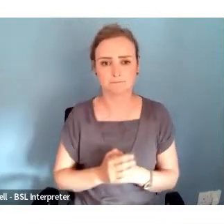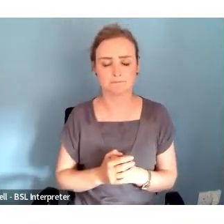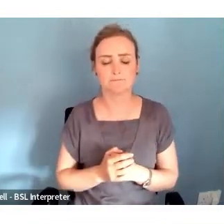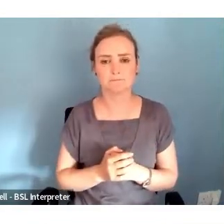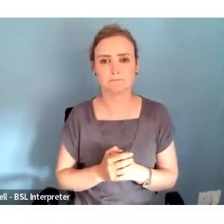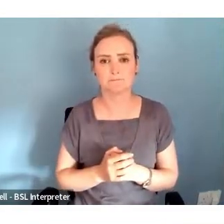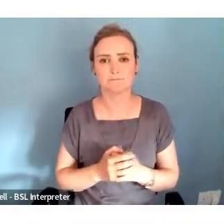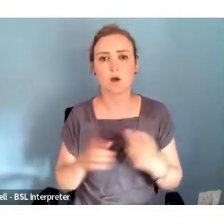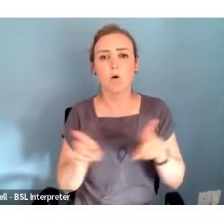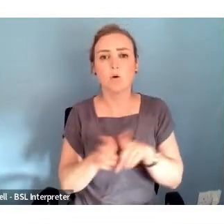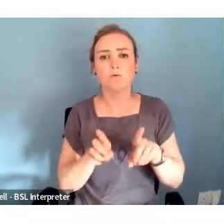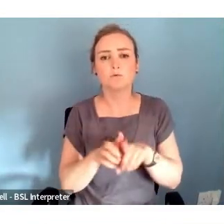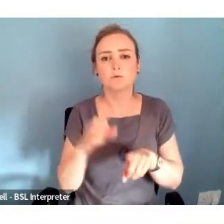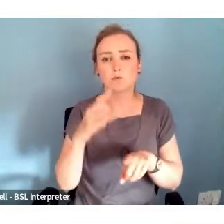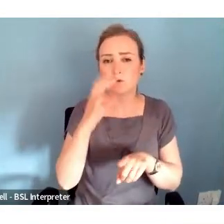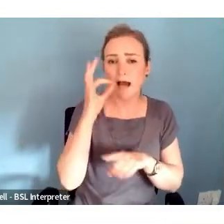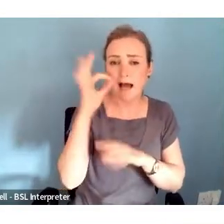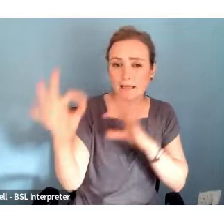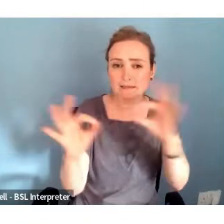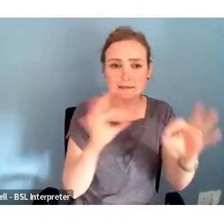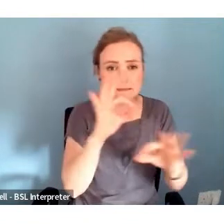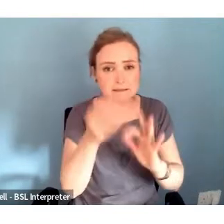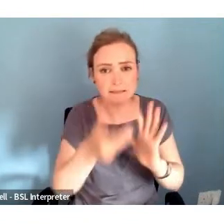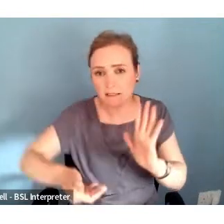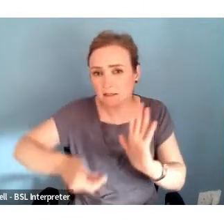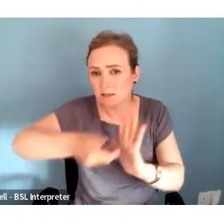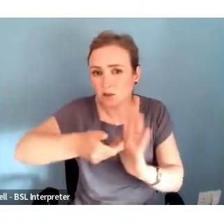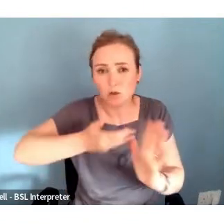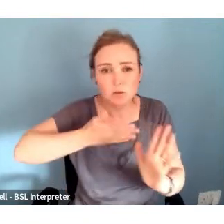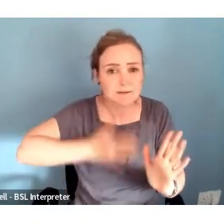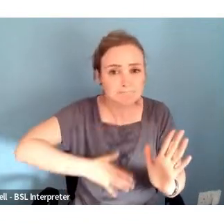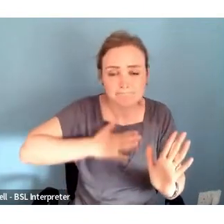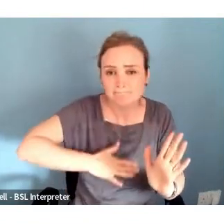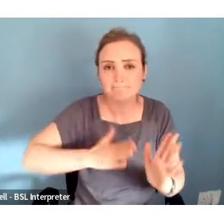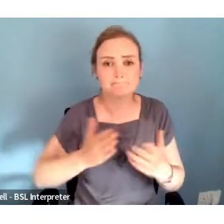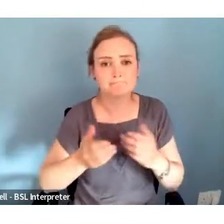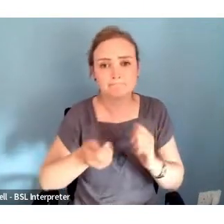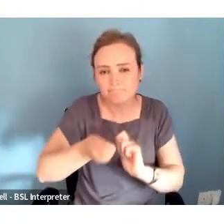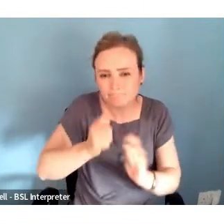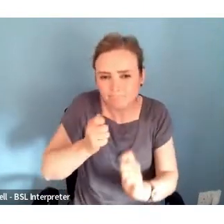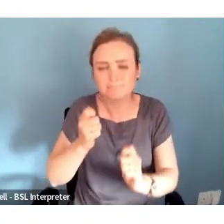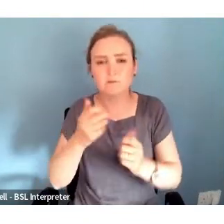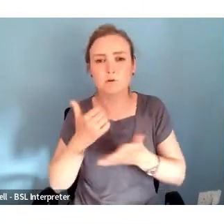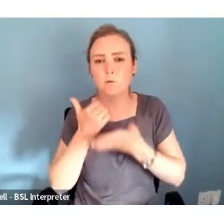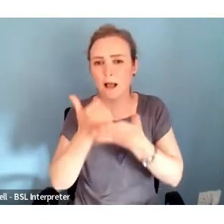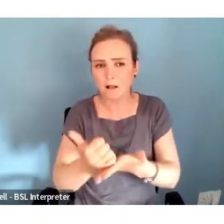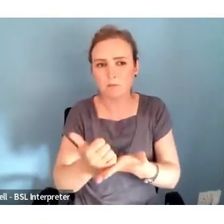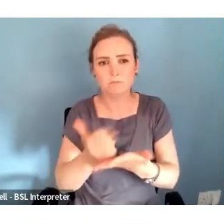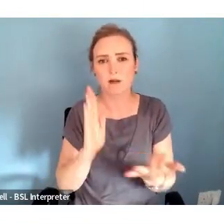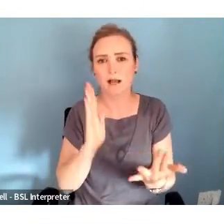we can help with during events. For us, accessibility should be \thereby\there by default rather